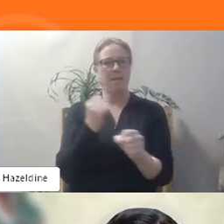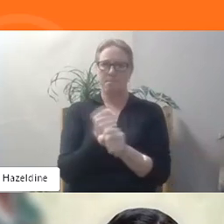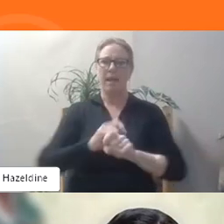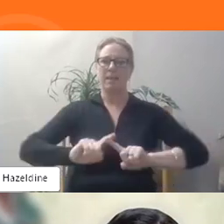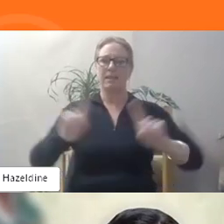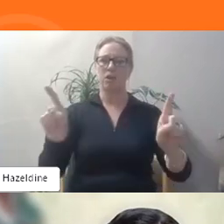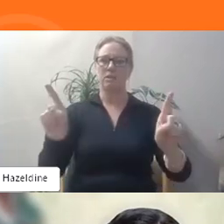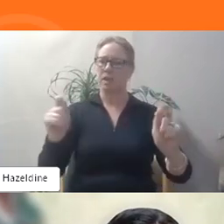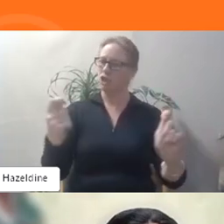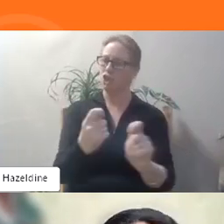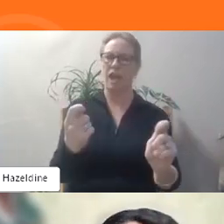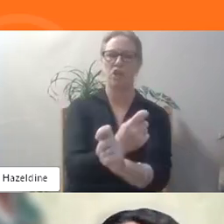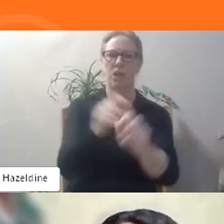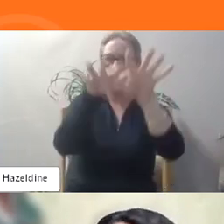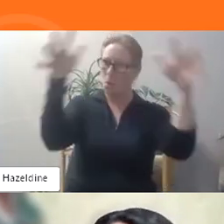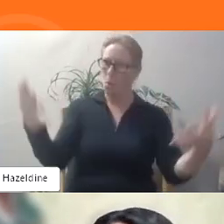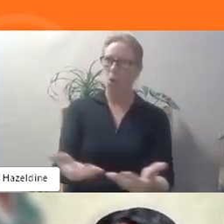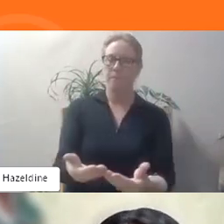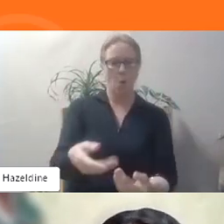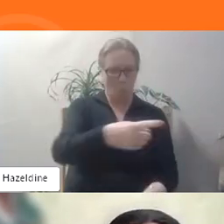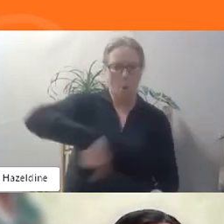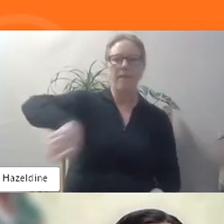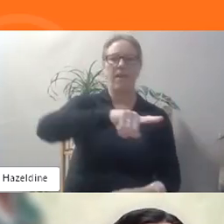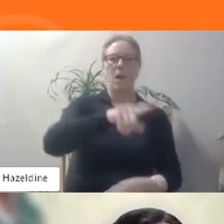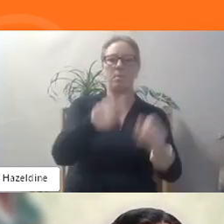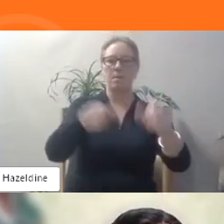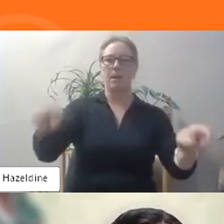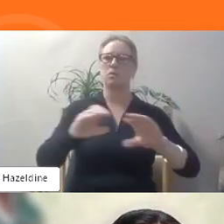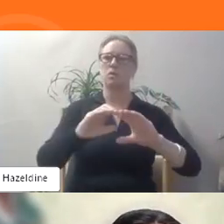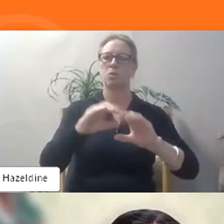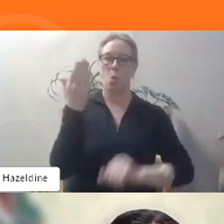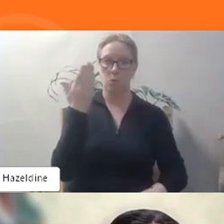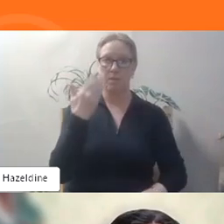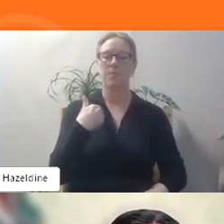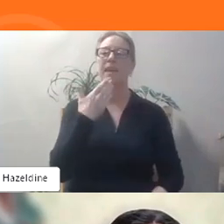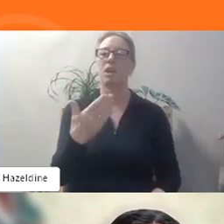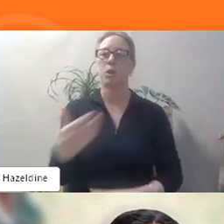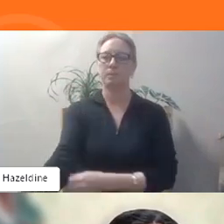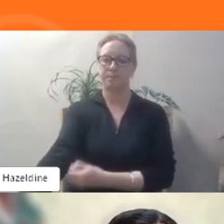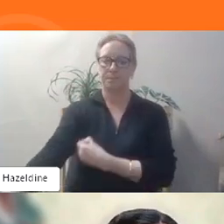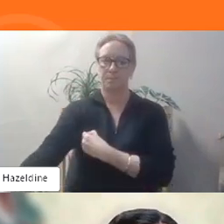changing the world for all our people and schools. Thank you.